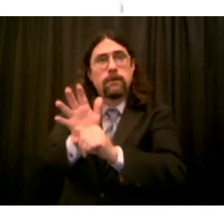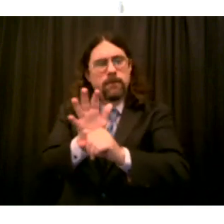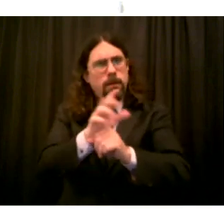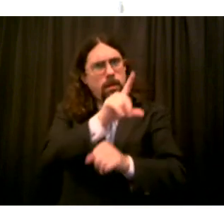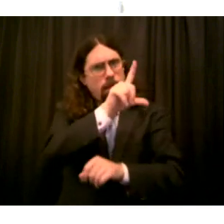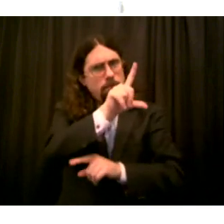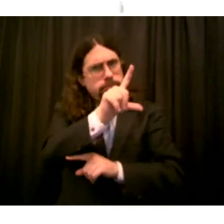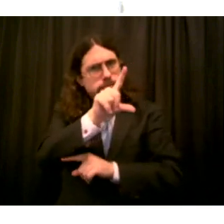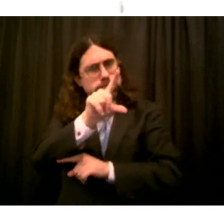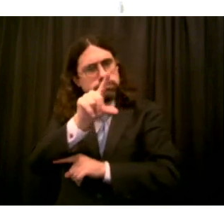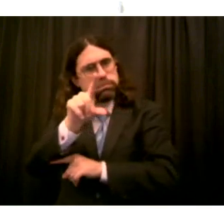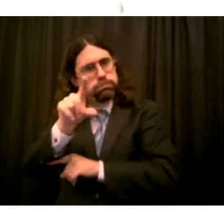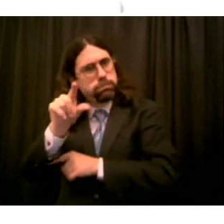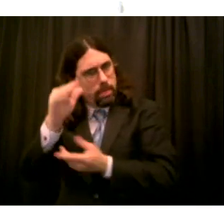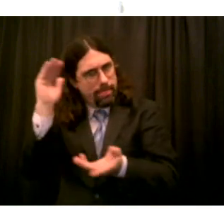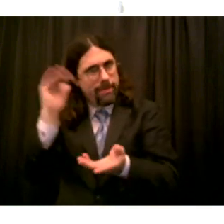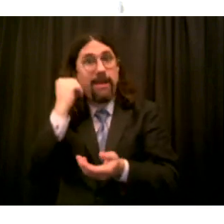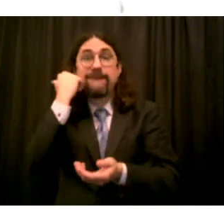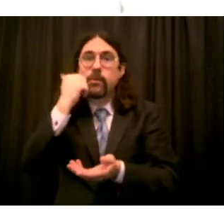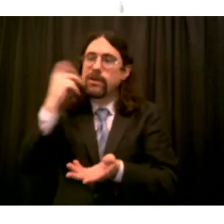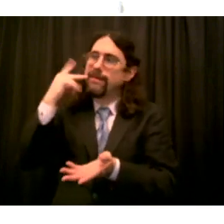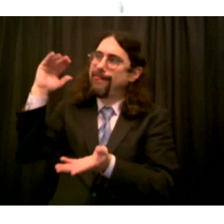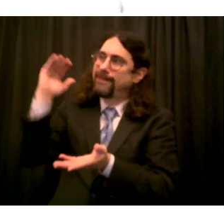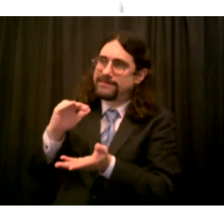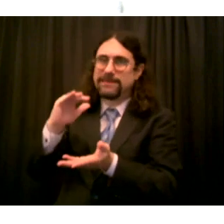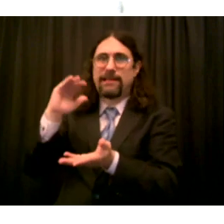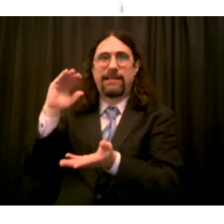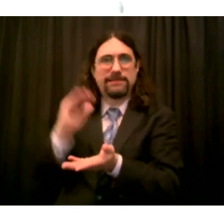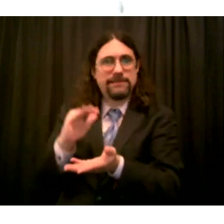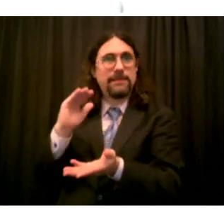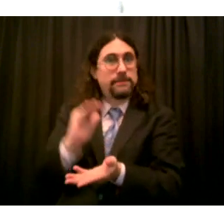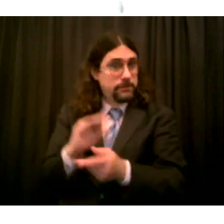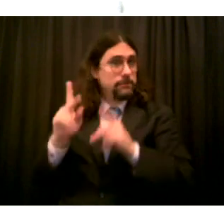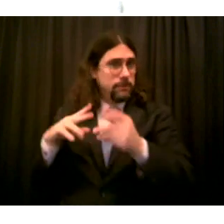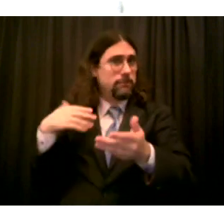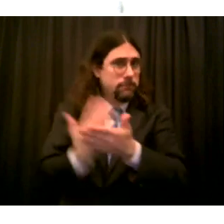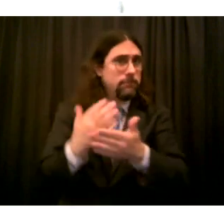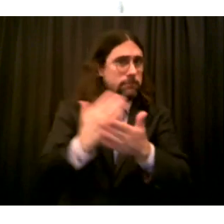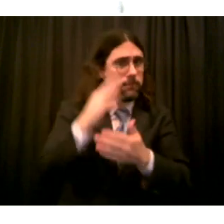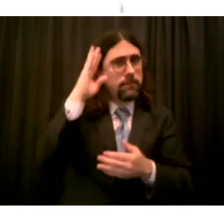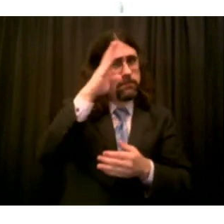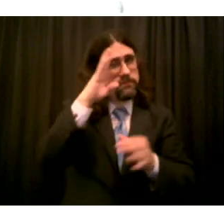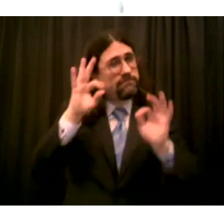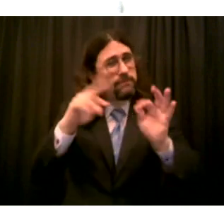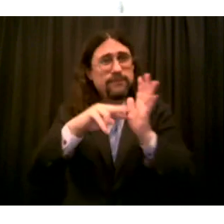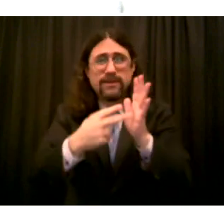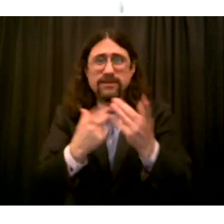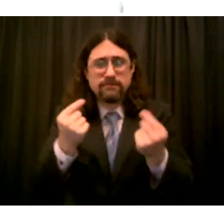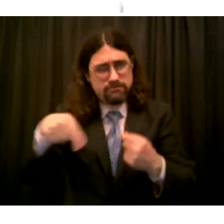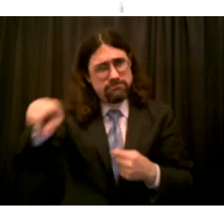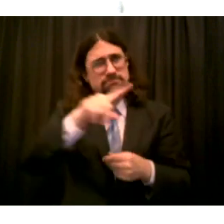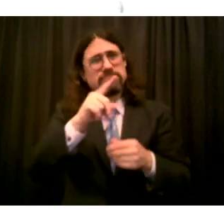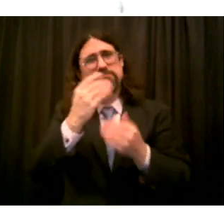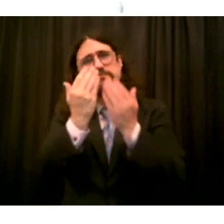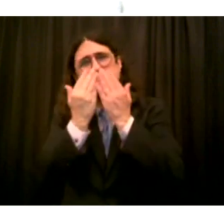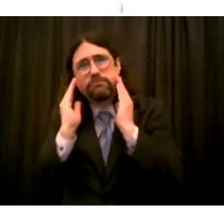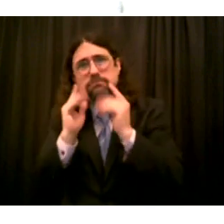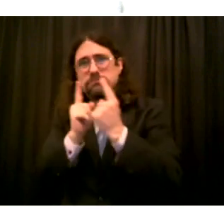TO STAY HOME. USFAE CE COVERINGS AND THE PREEVNTVEI GUIDANCE THAT